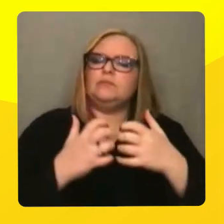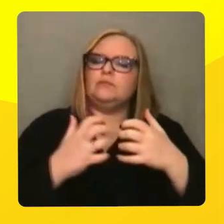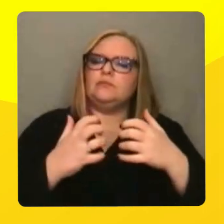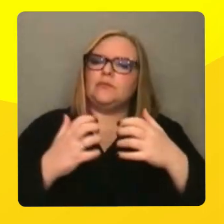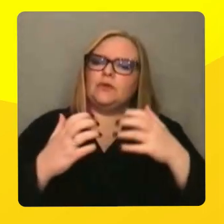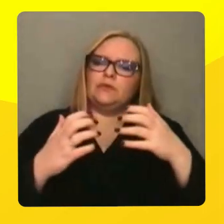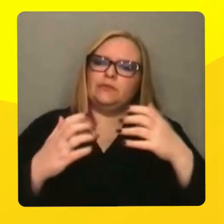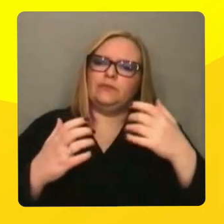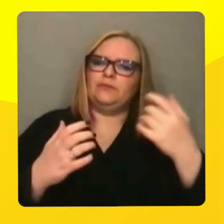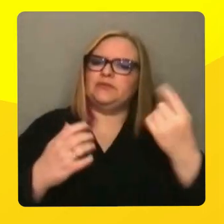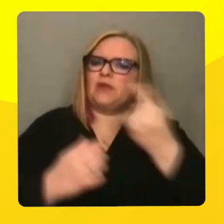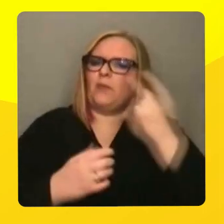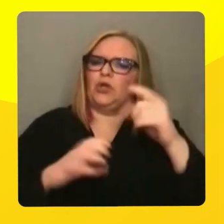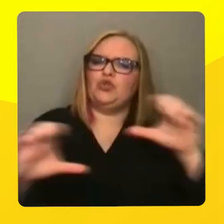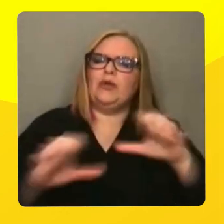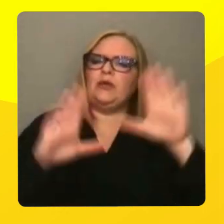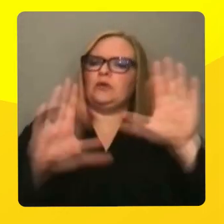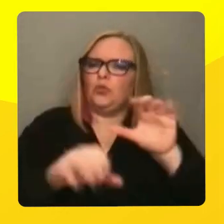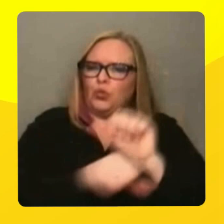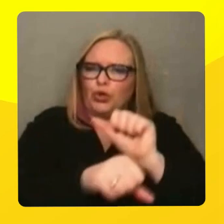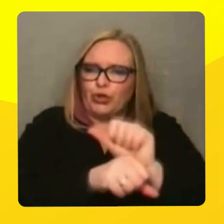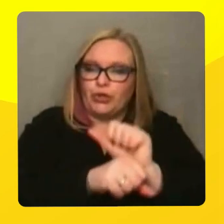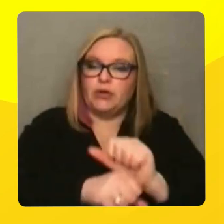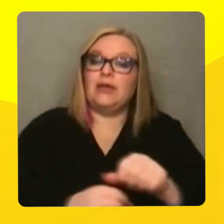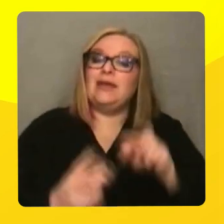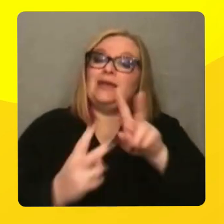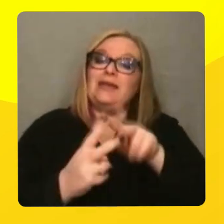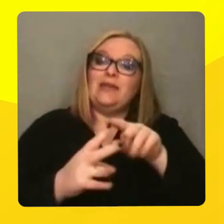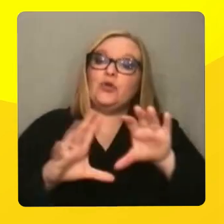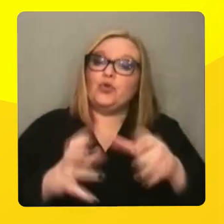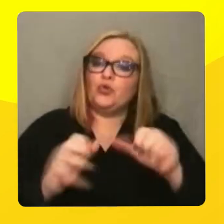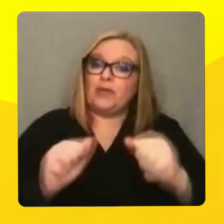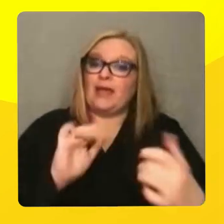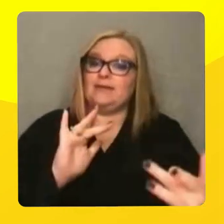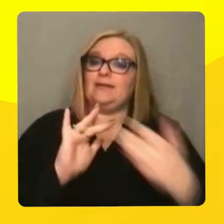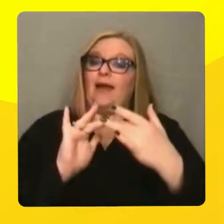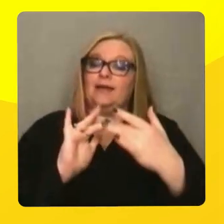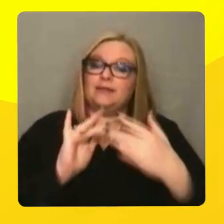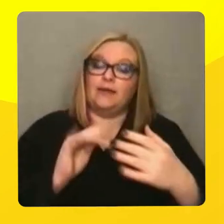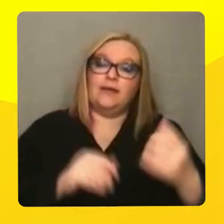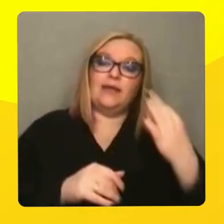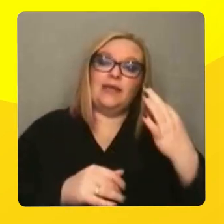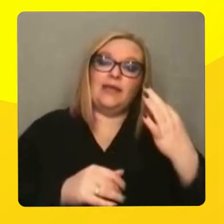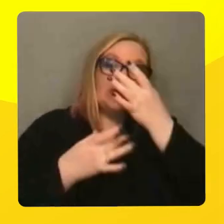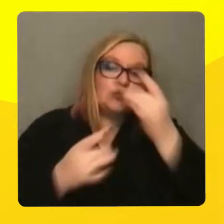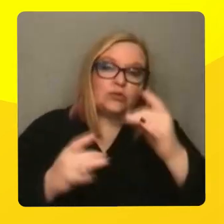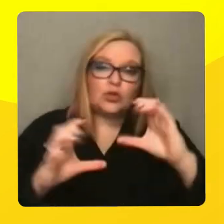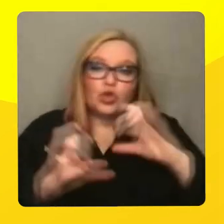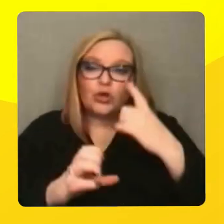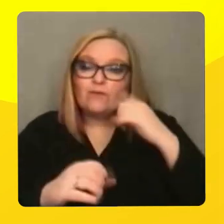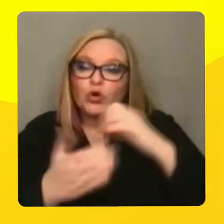Of course, either of those groups can also contact me, whether you're interested in looking for the courses or interested in funding something,